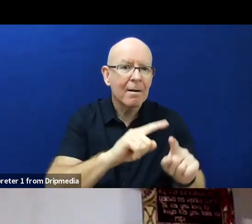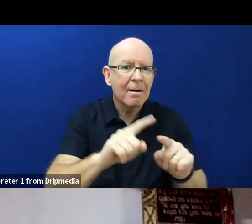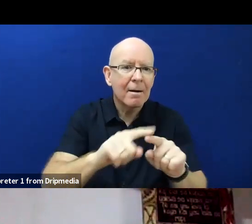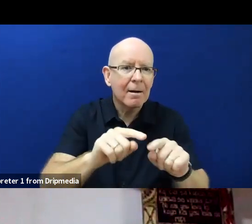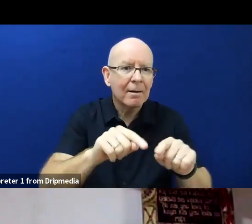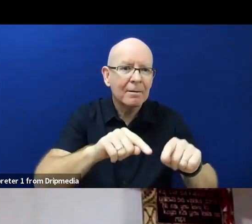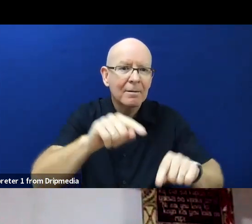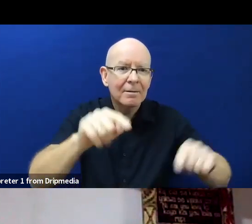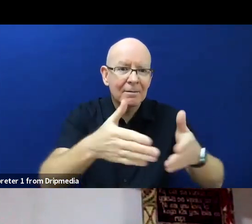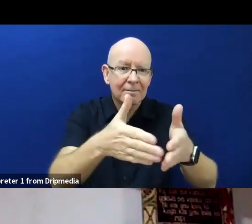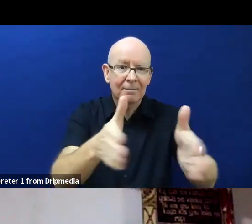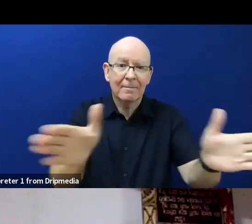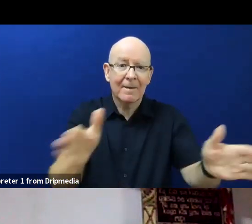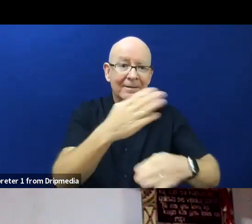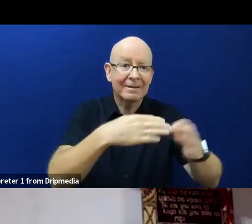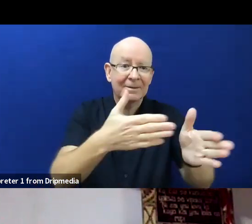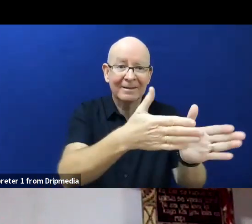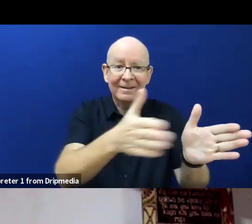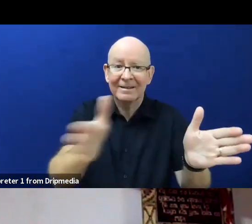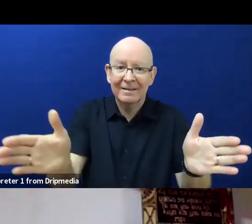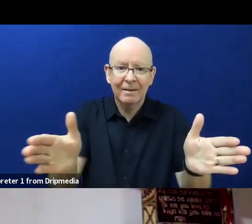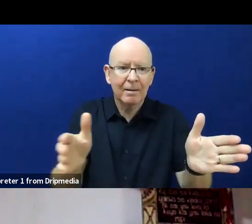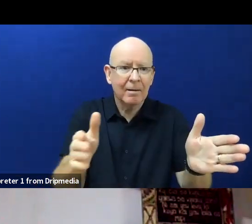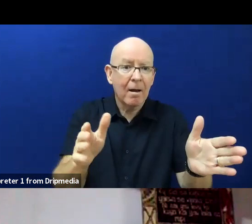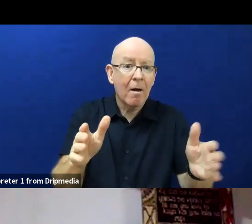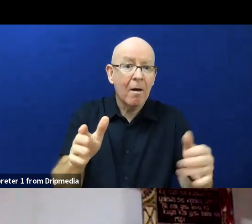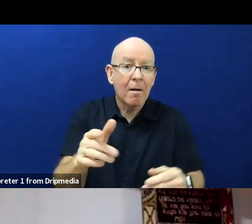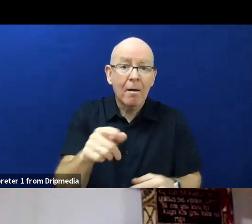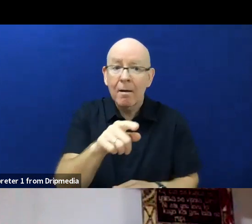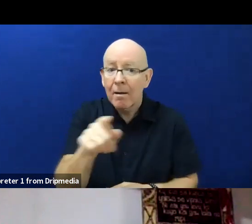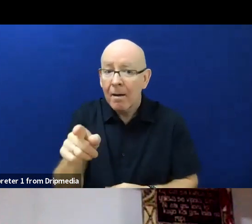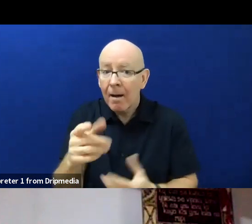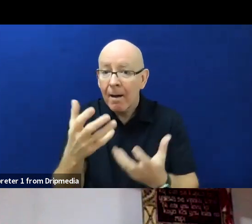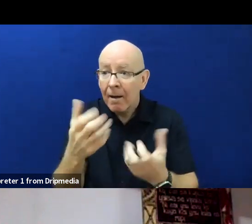where 97% of the people registered and have access to the disability allowance, some other country